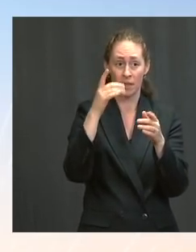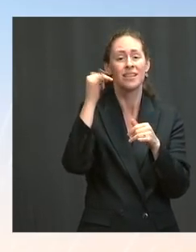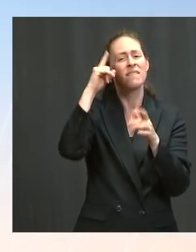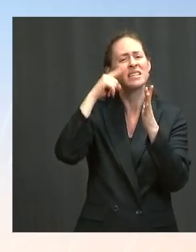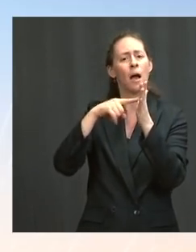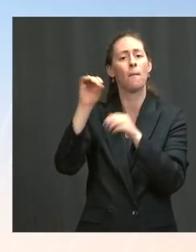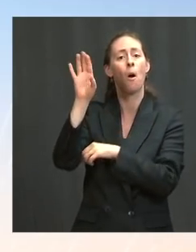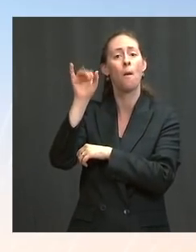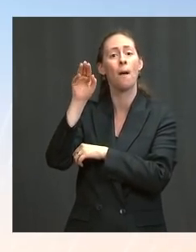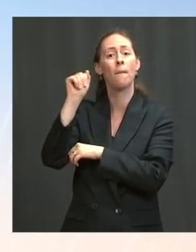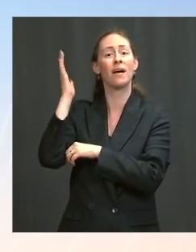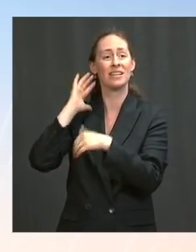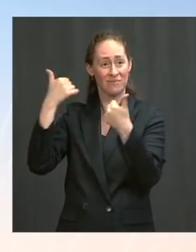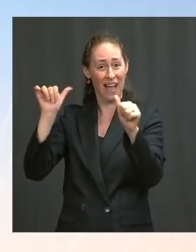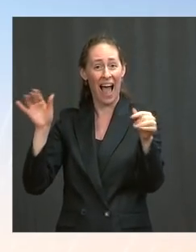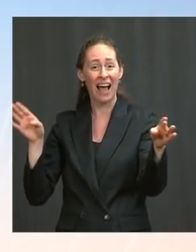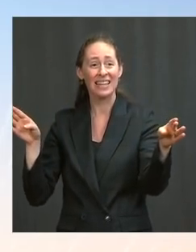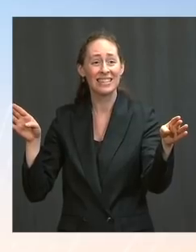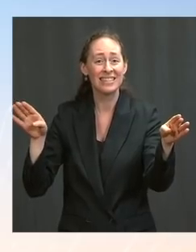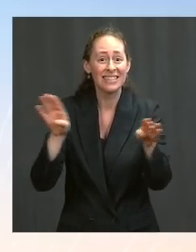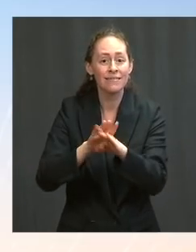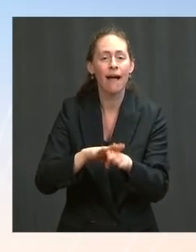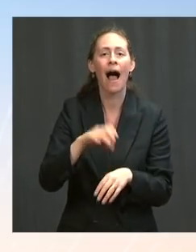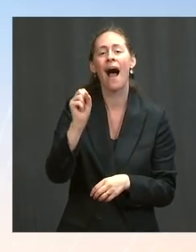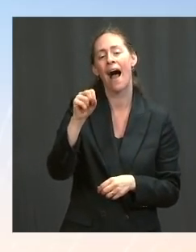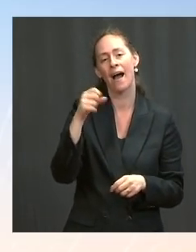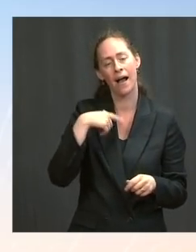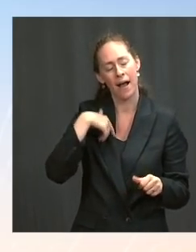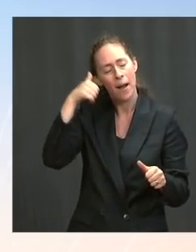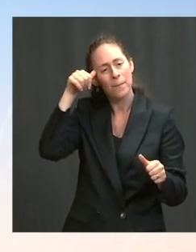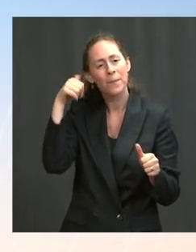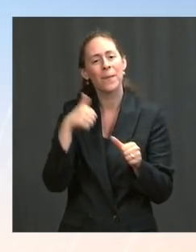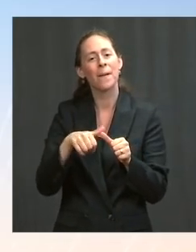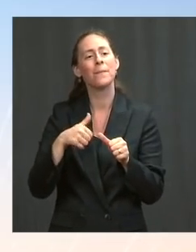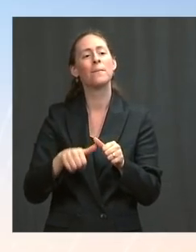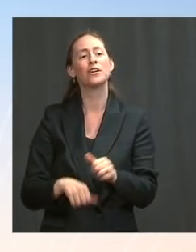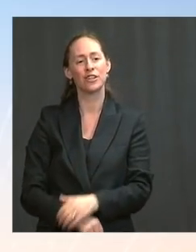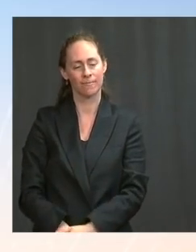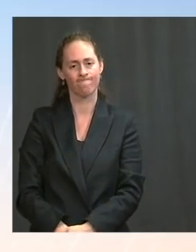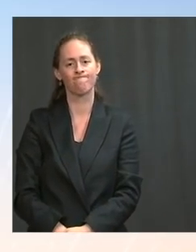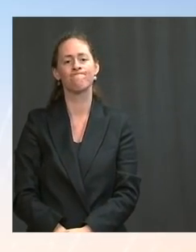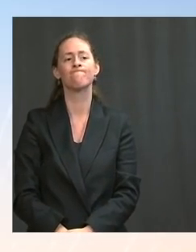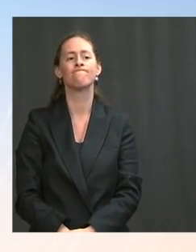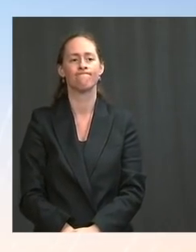Ms. Psaki: I do remember. I -- it is -- that is correct. I would say the Department of Defense